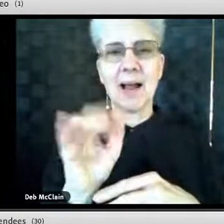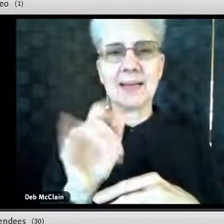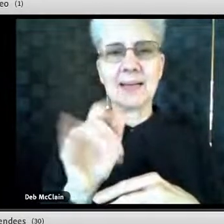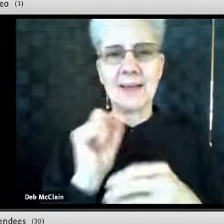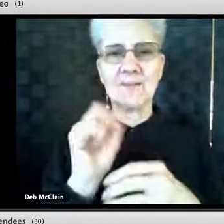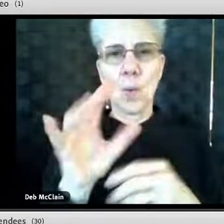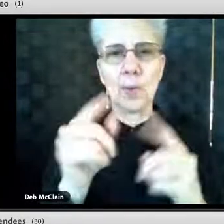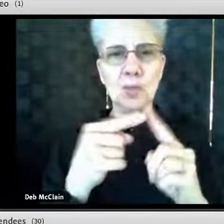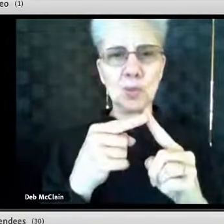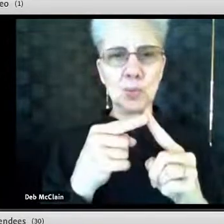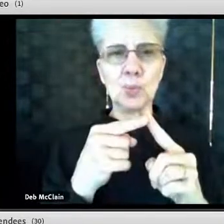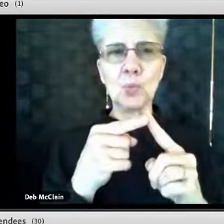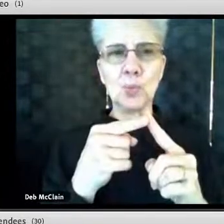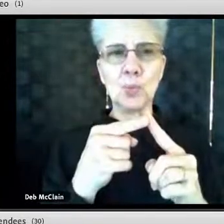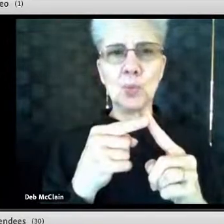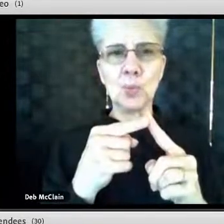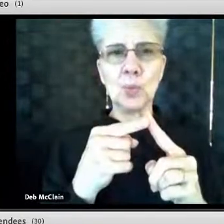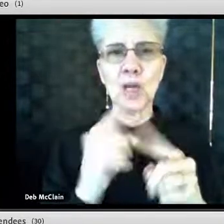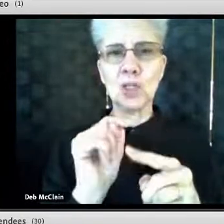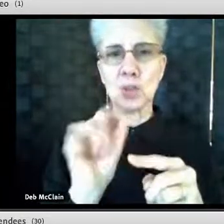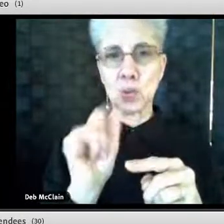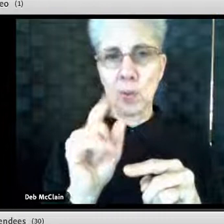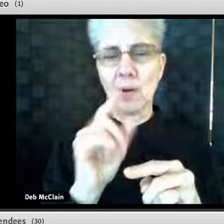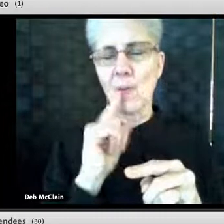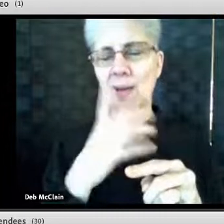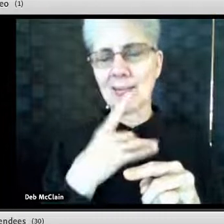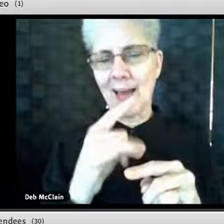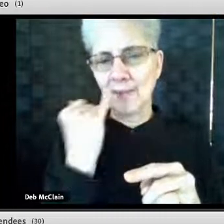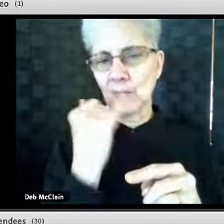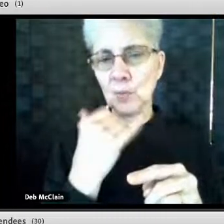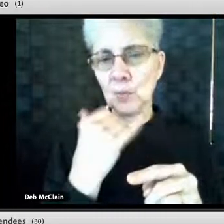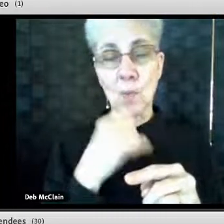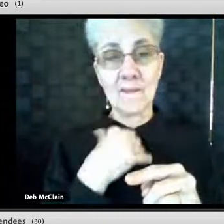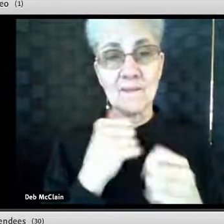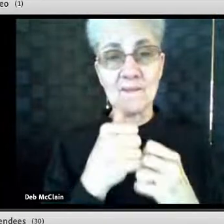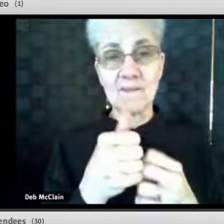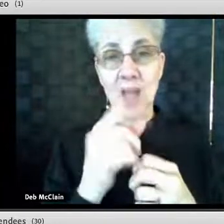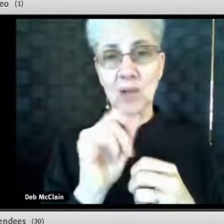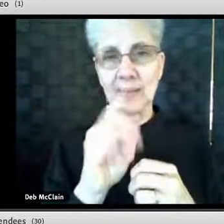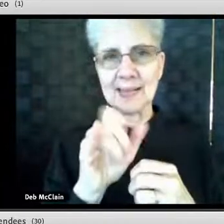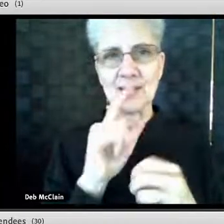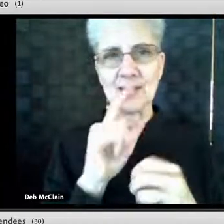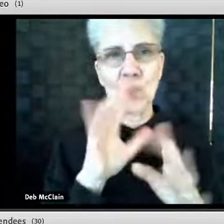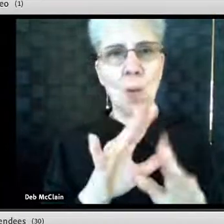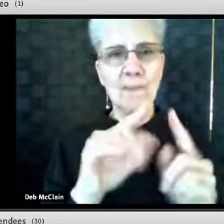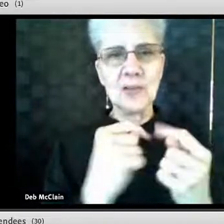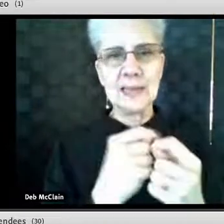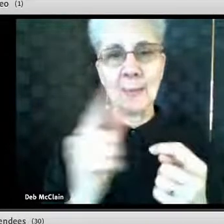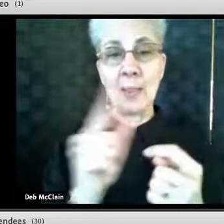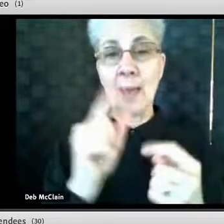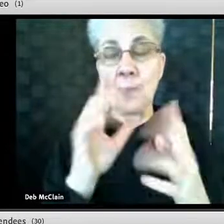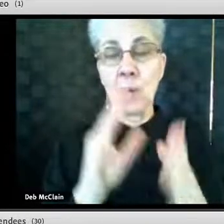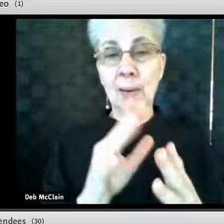and it's forwarded onto Twitter, and I really like... If you don't follow Kelsey, she's a wonderful teen librarian